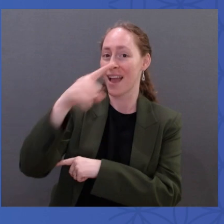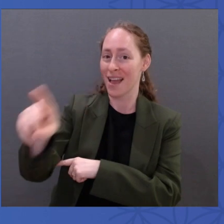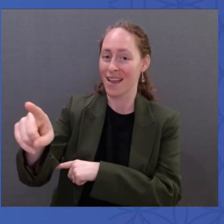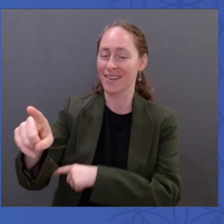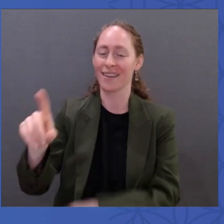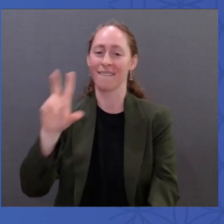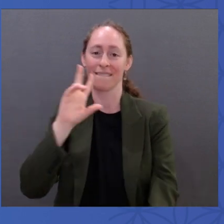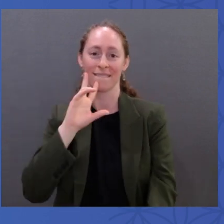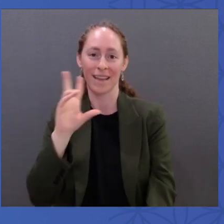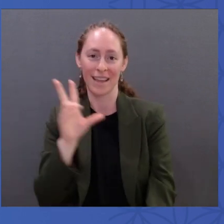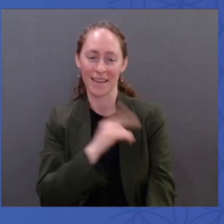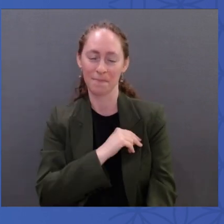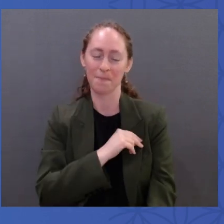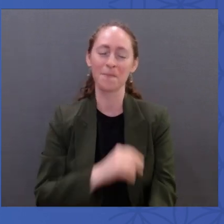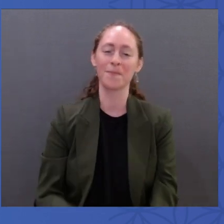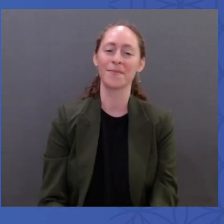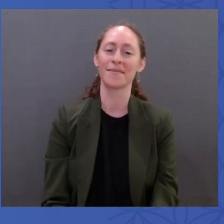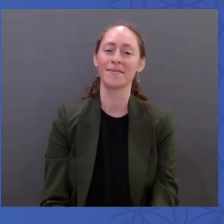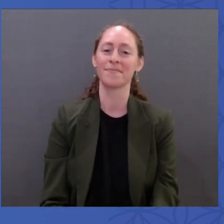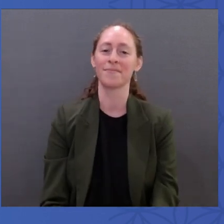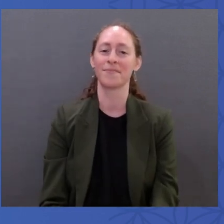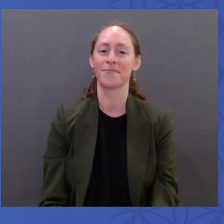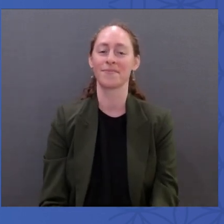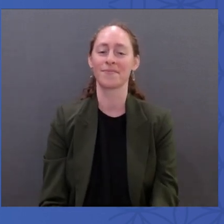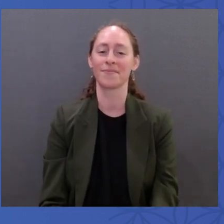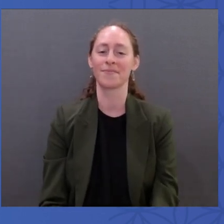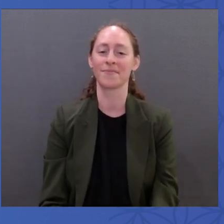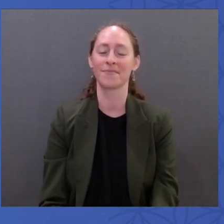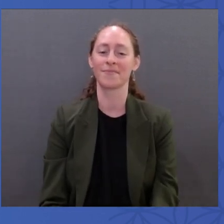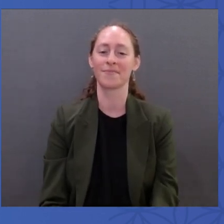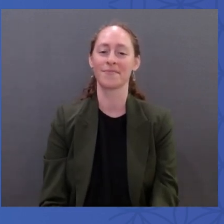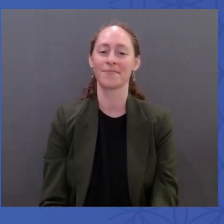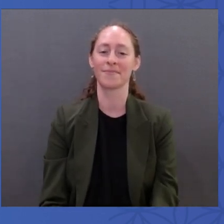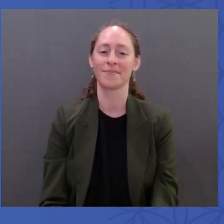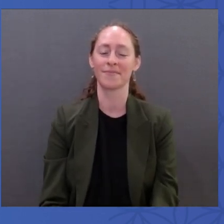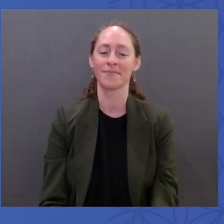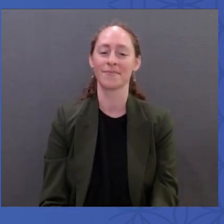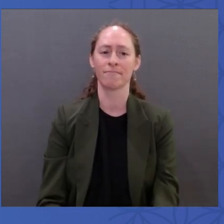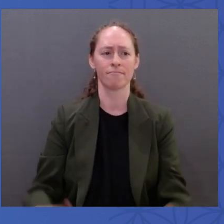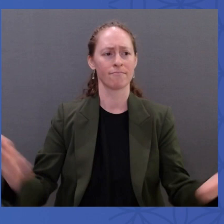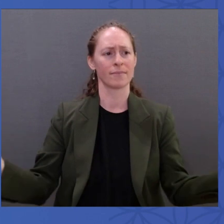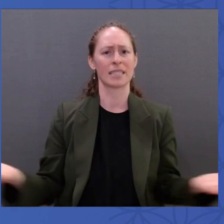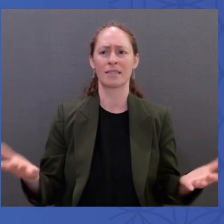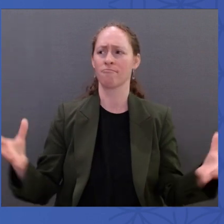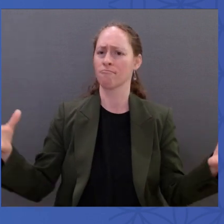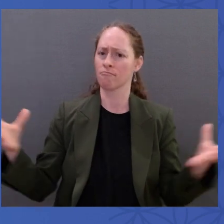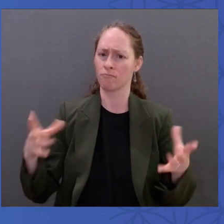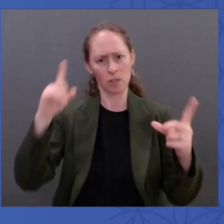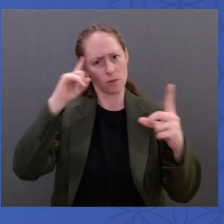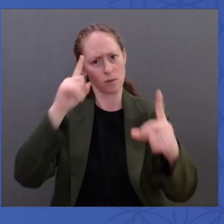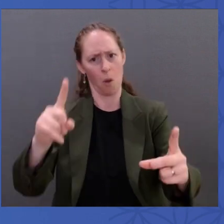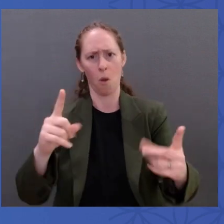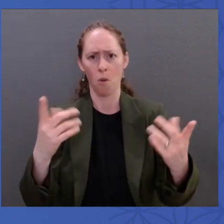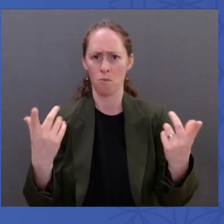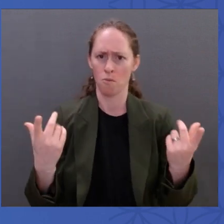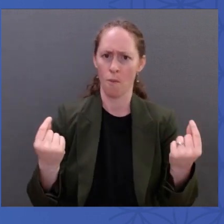The future of the 21st century economy is going to be largely written in the Indo-Pacific -- in our region.